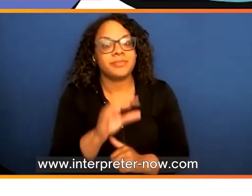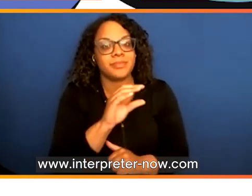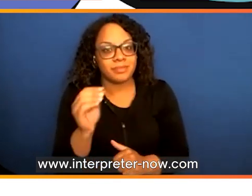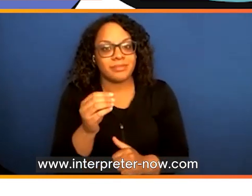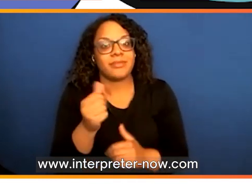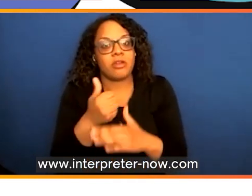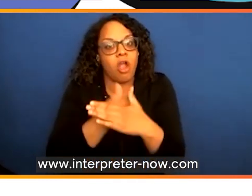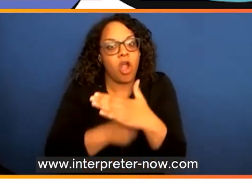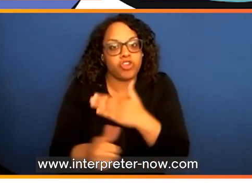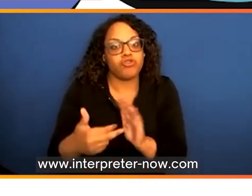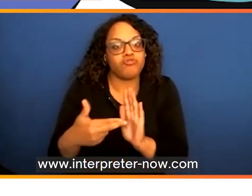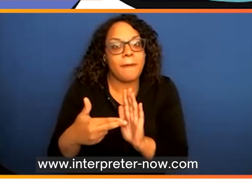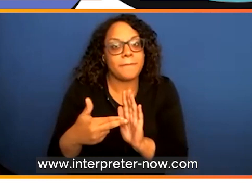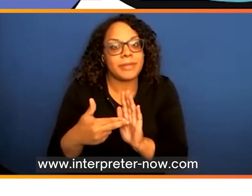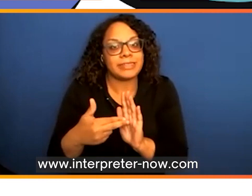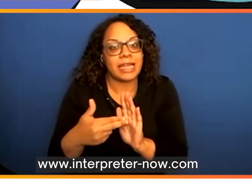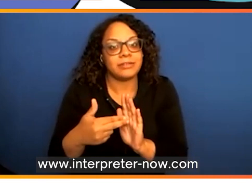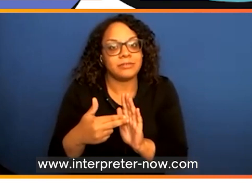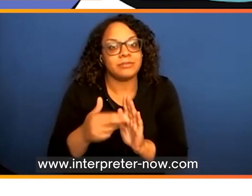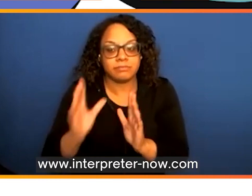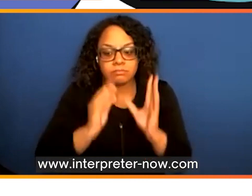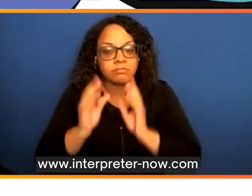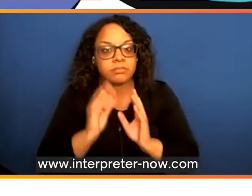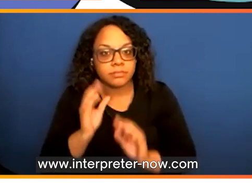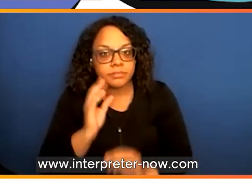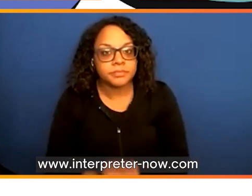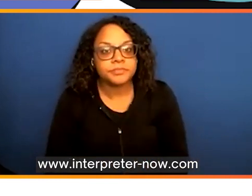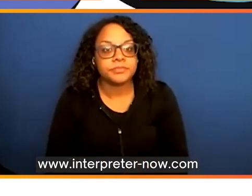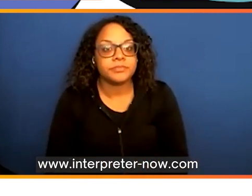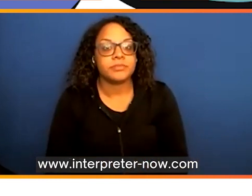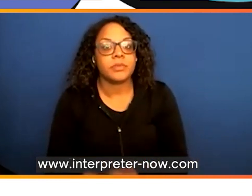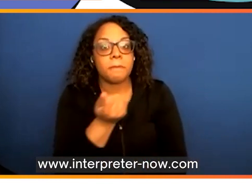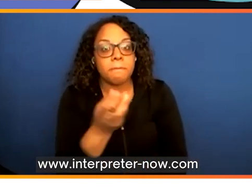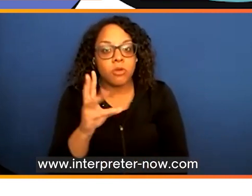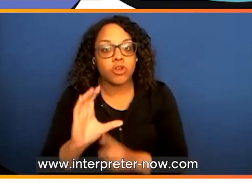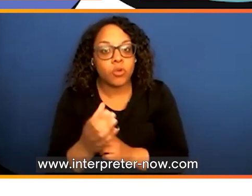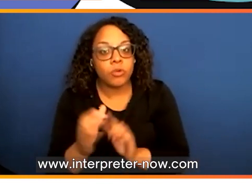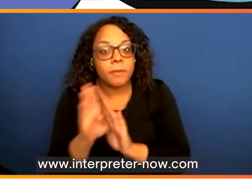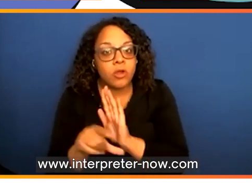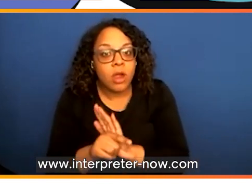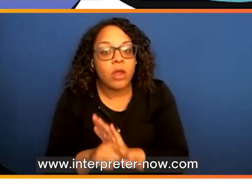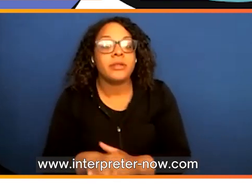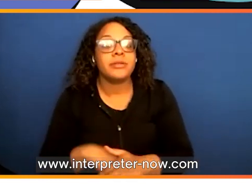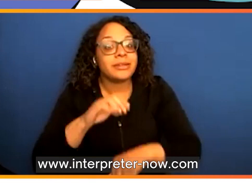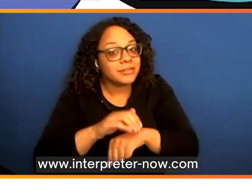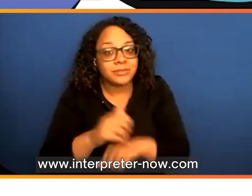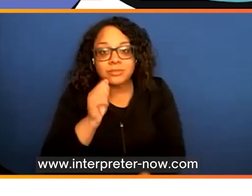the underrepresented status they had. So coming from a multicultural background, and English